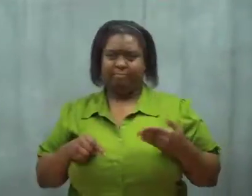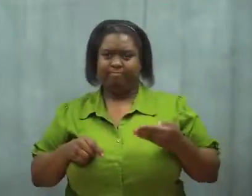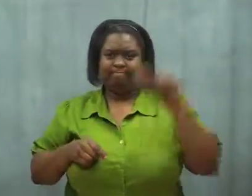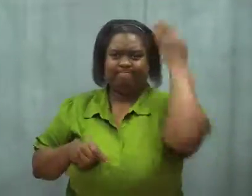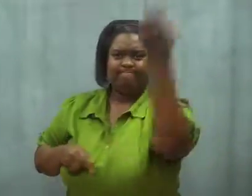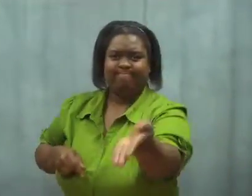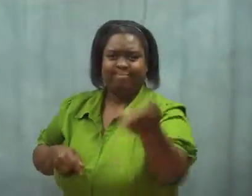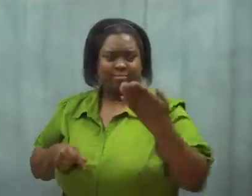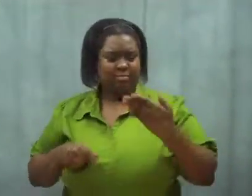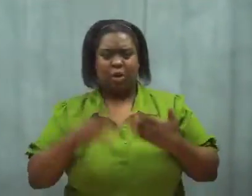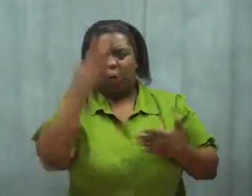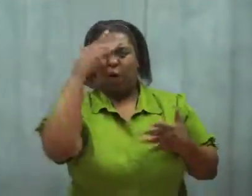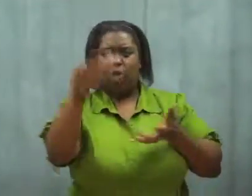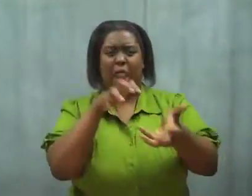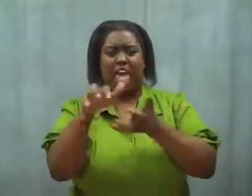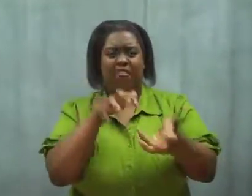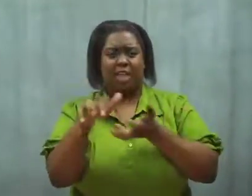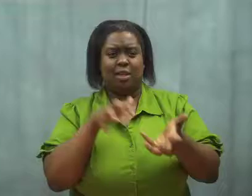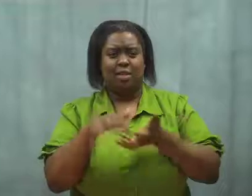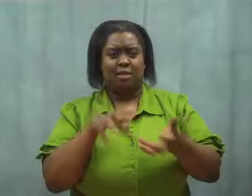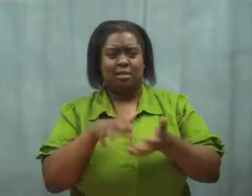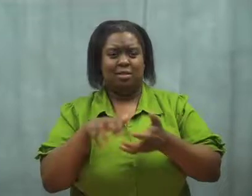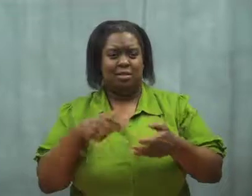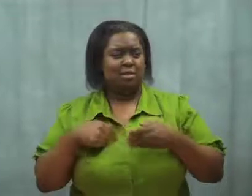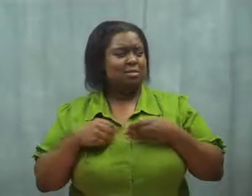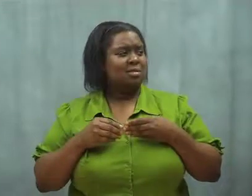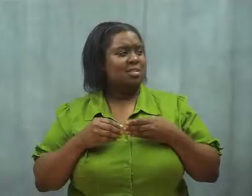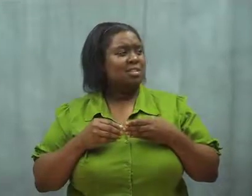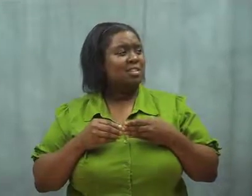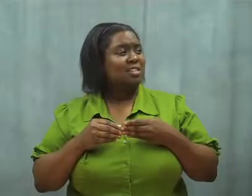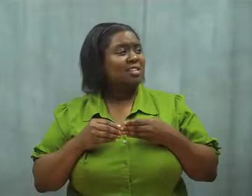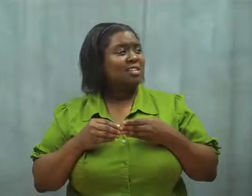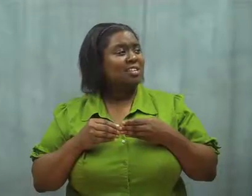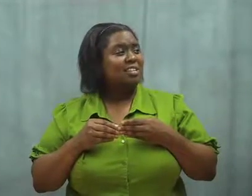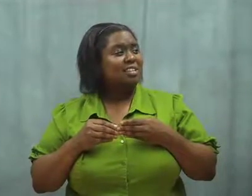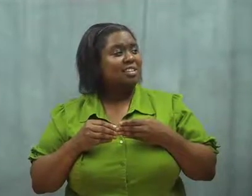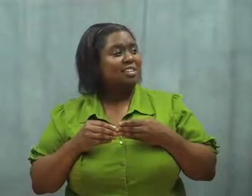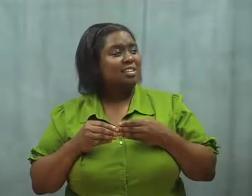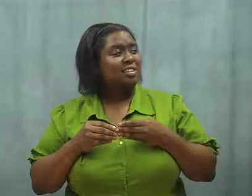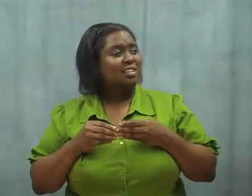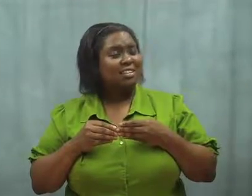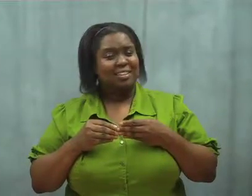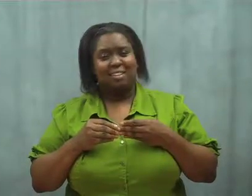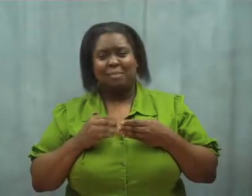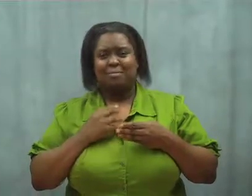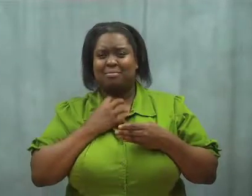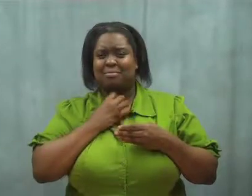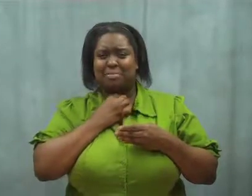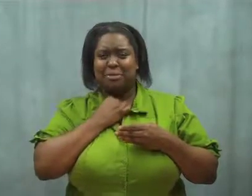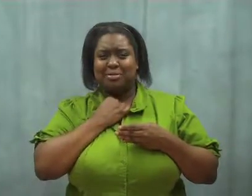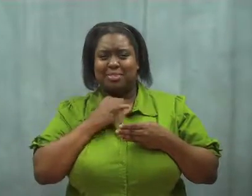The note said, "Why are you laughing?"